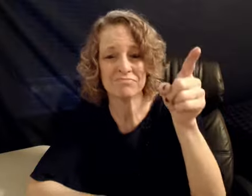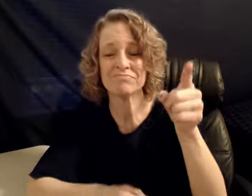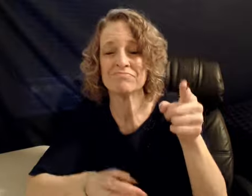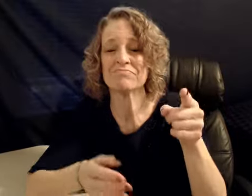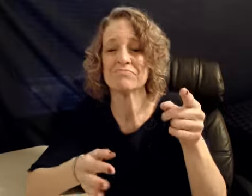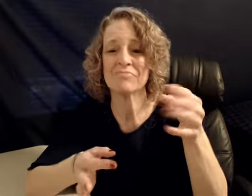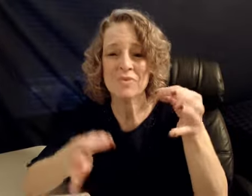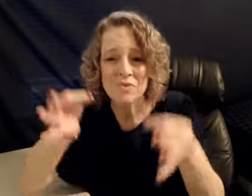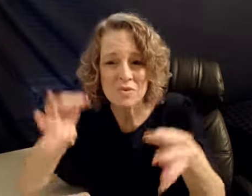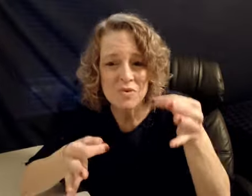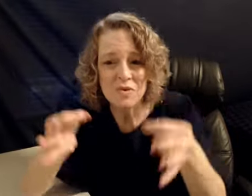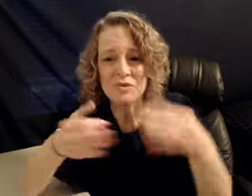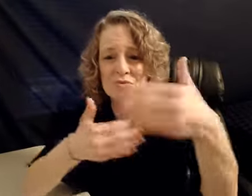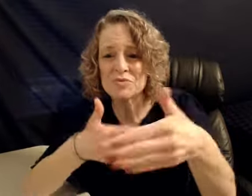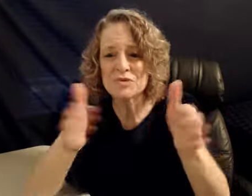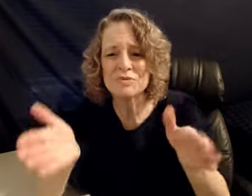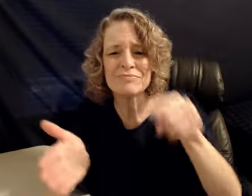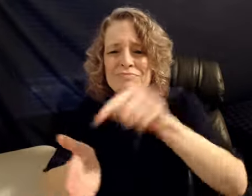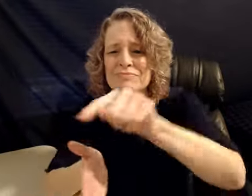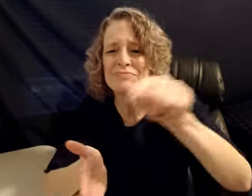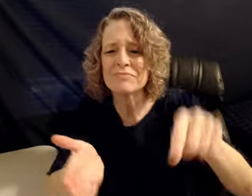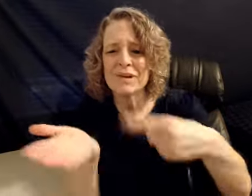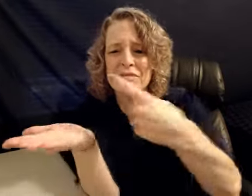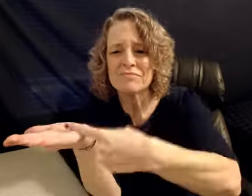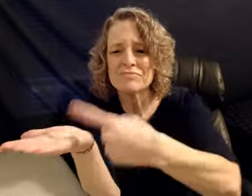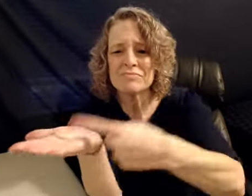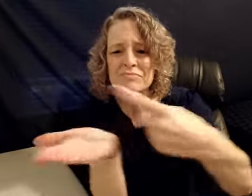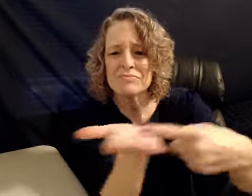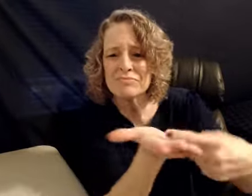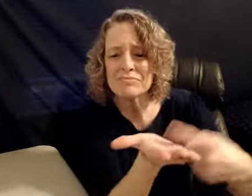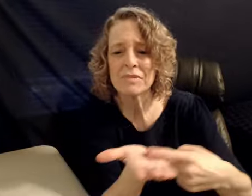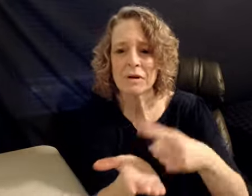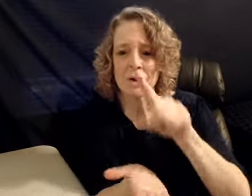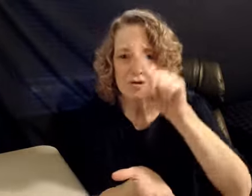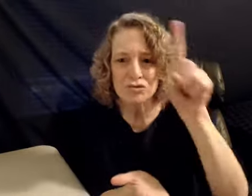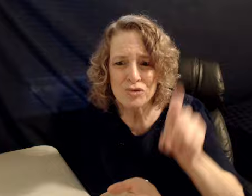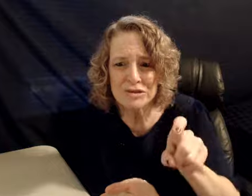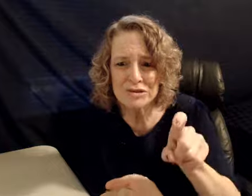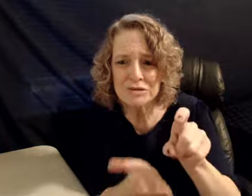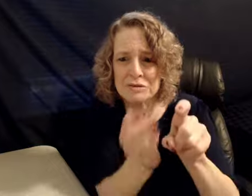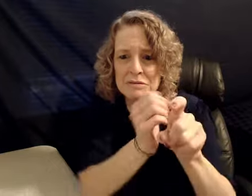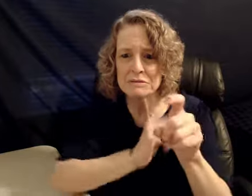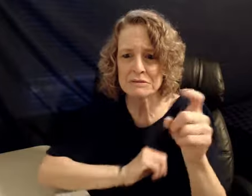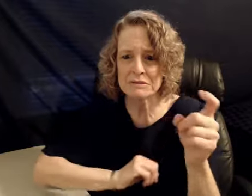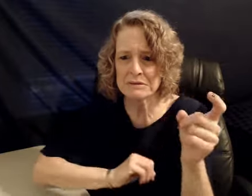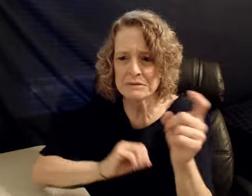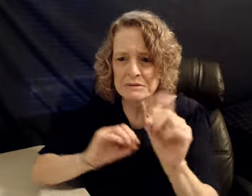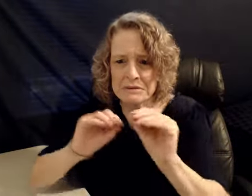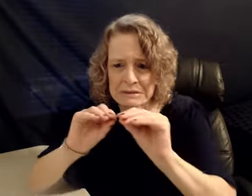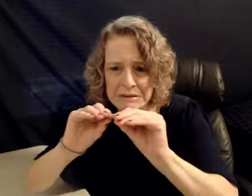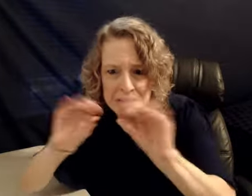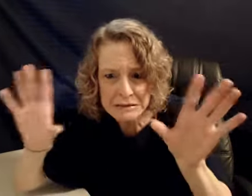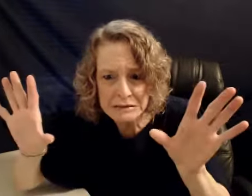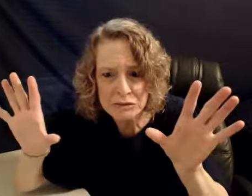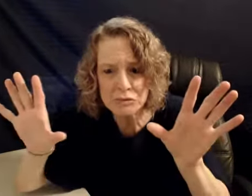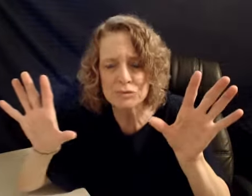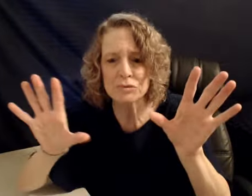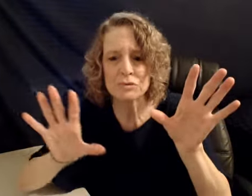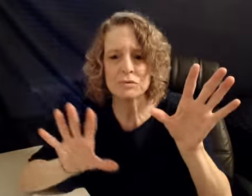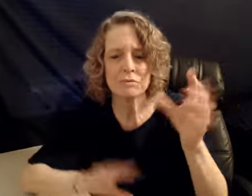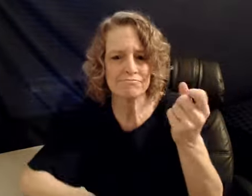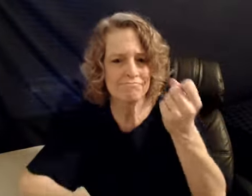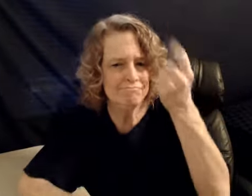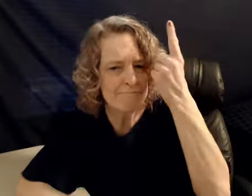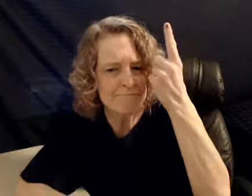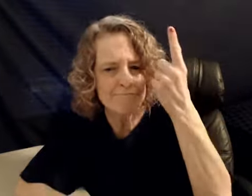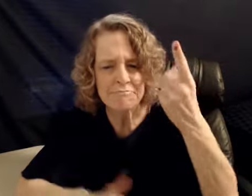discussions, that questions are clear, and that they understand the